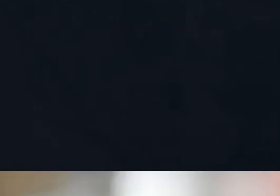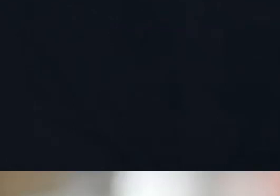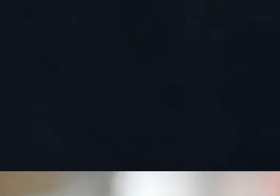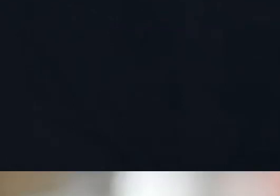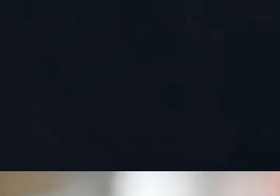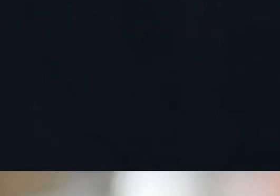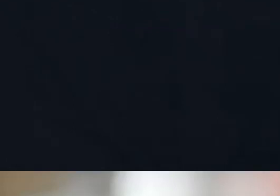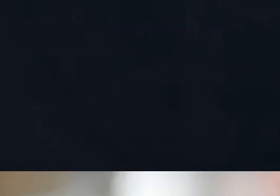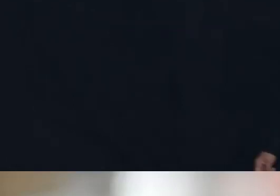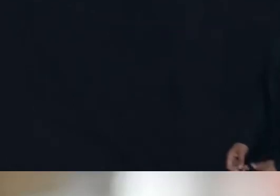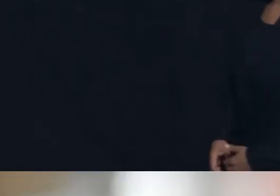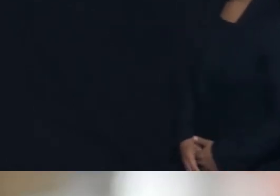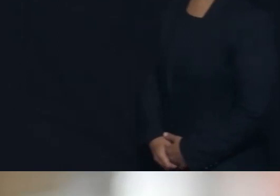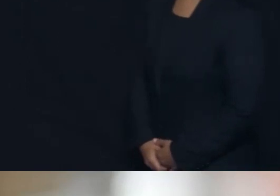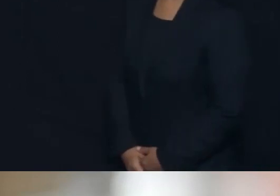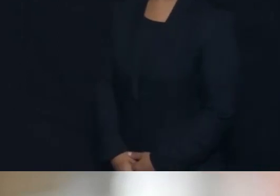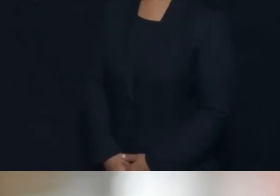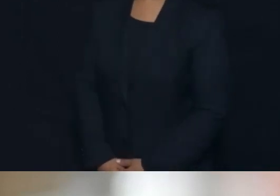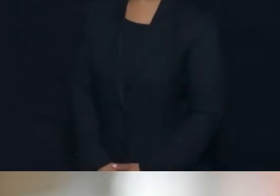What will they be doing in the centre?